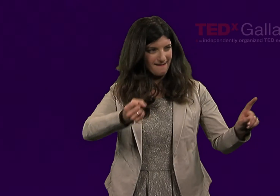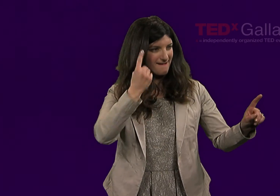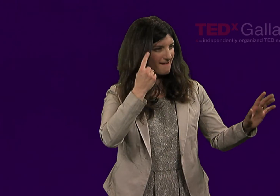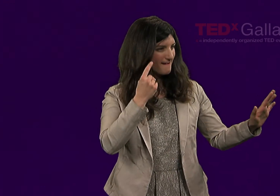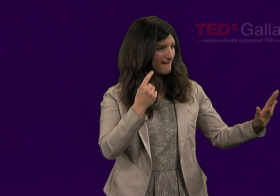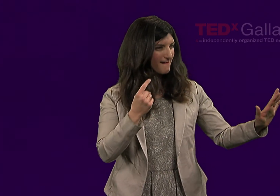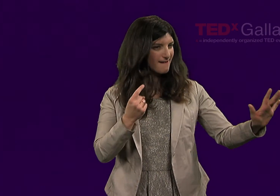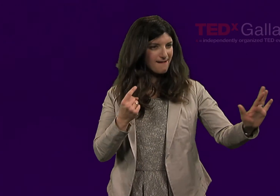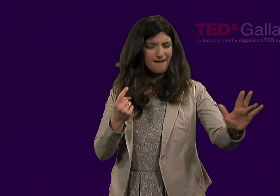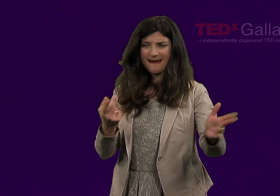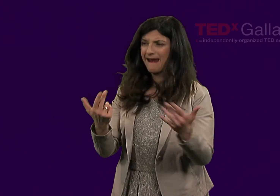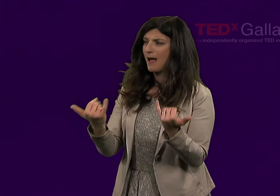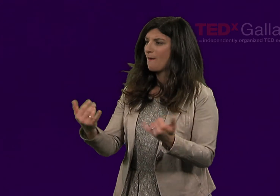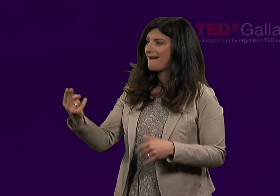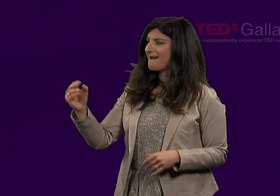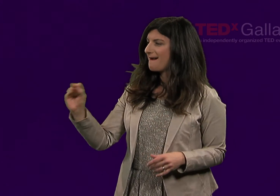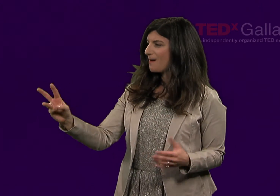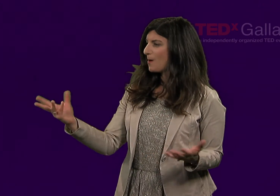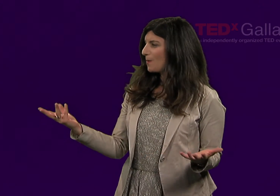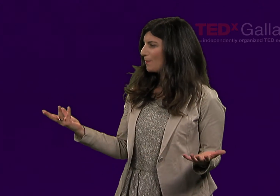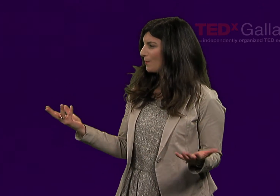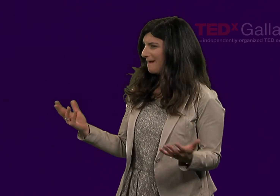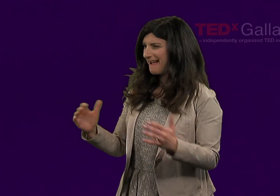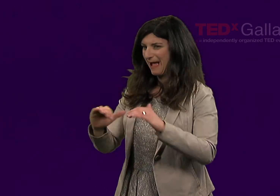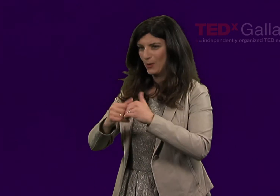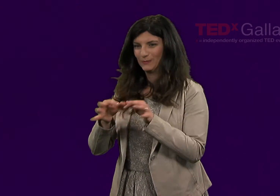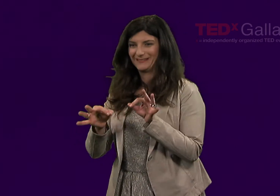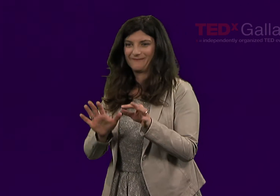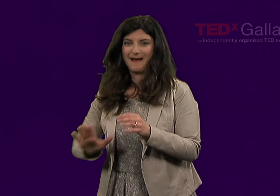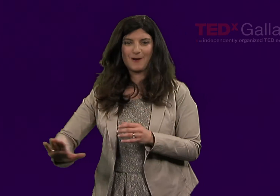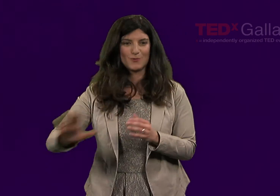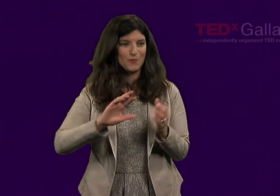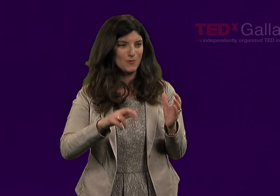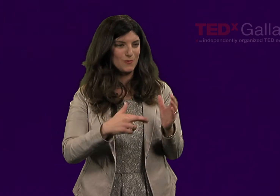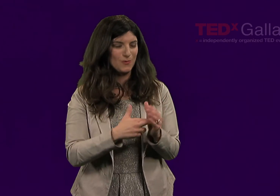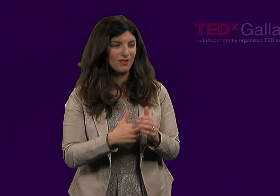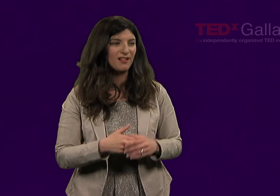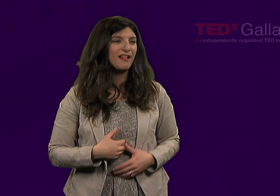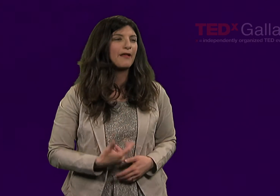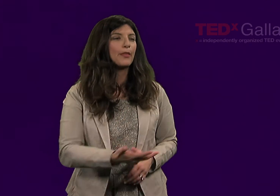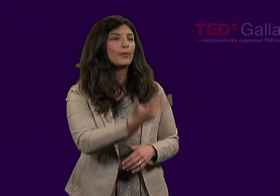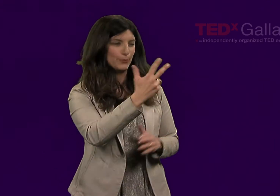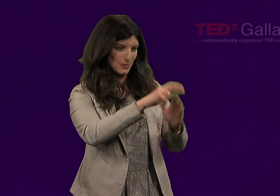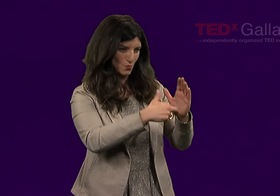So how is it that we go about understanding our role in this entire fundraising arena?